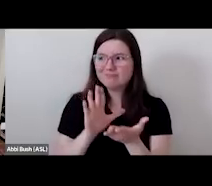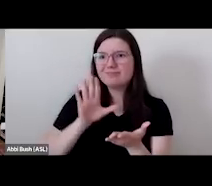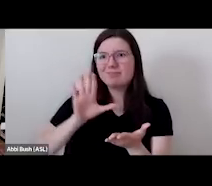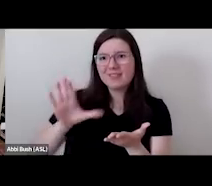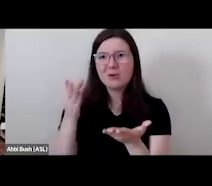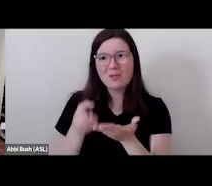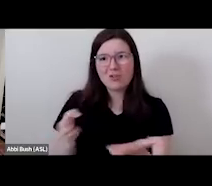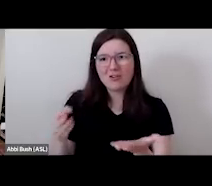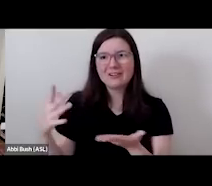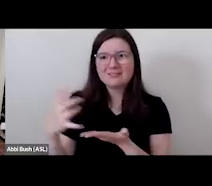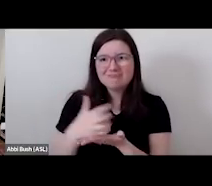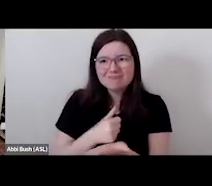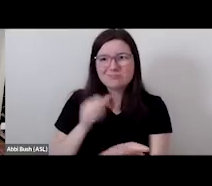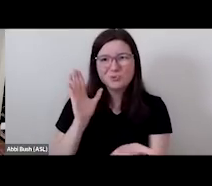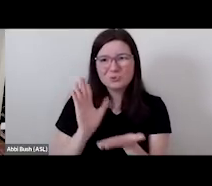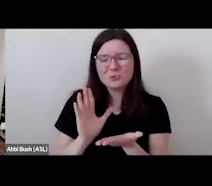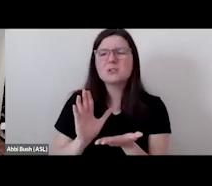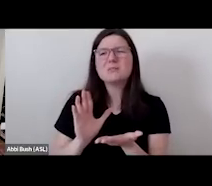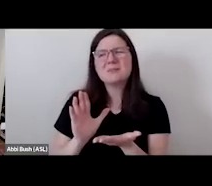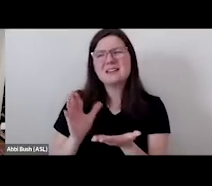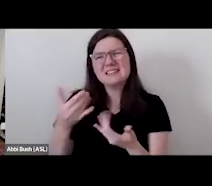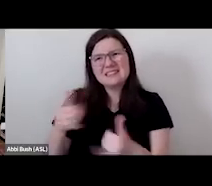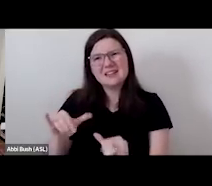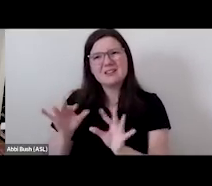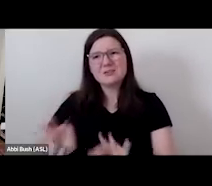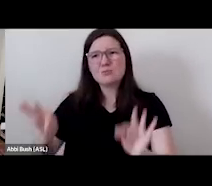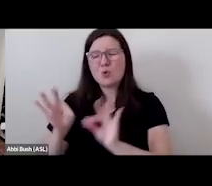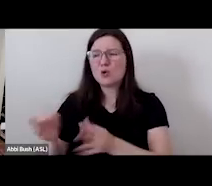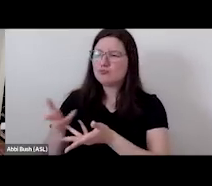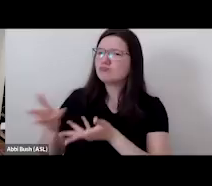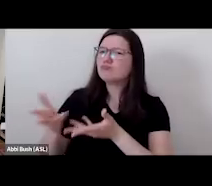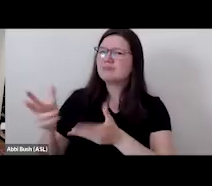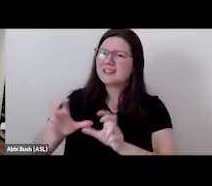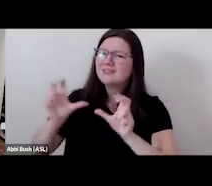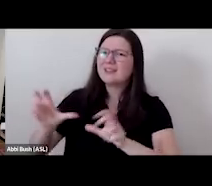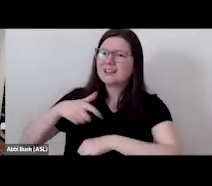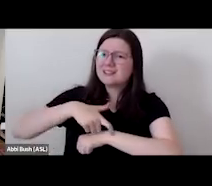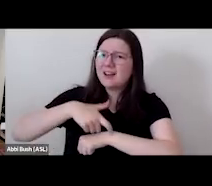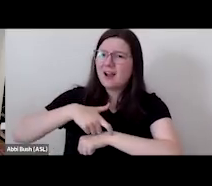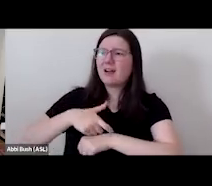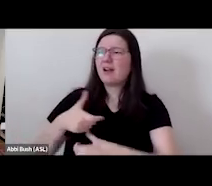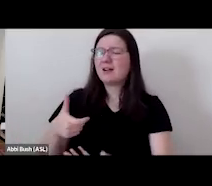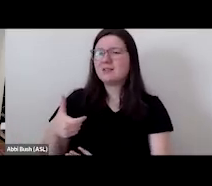They're go, it's going to go so much better for both of you. If you're actually talking about life, if you're talking about the Celtics,